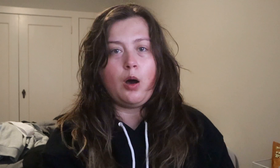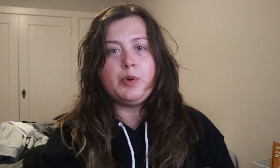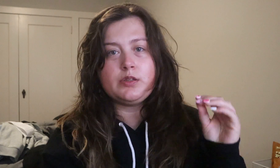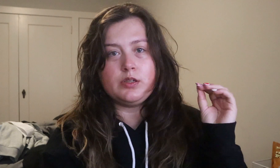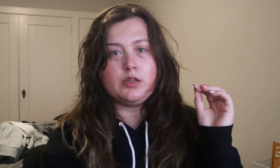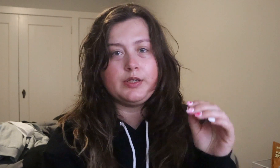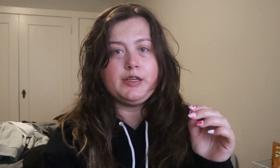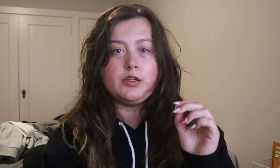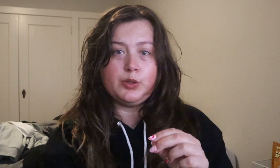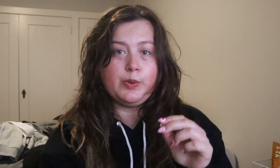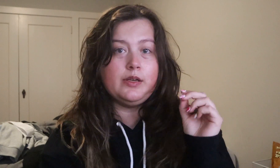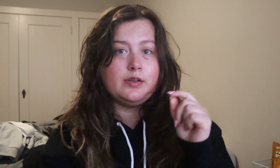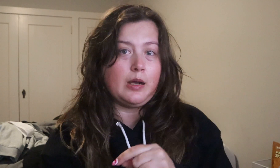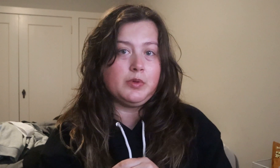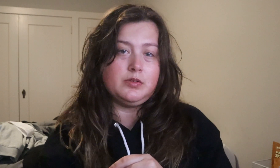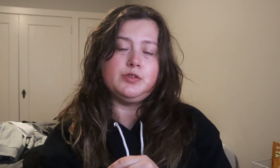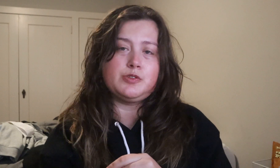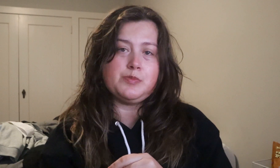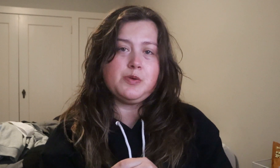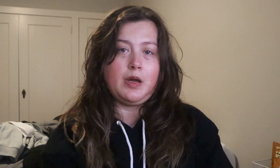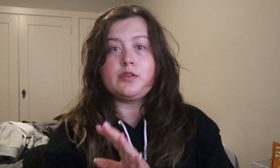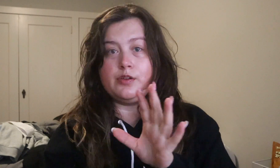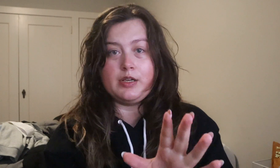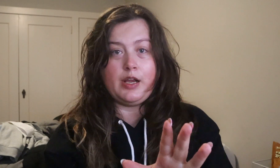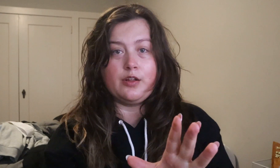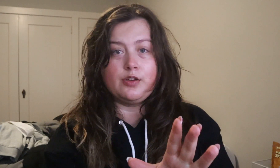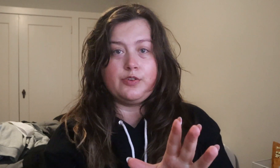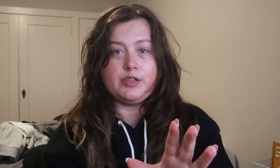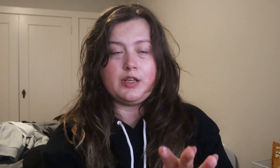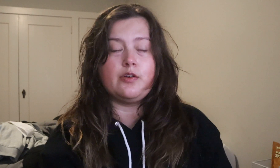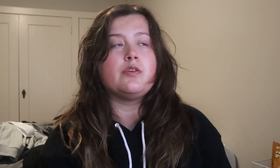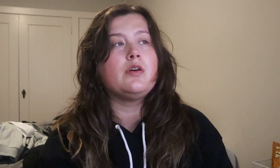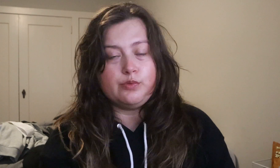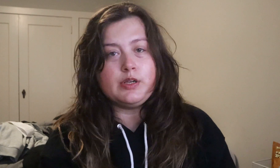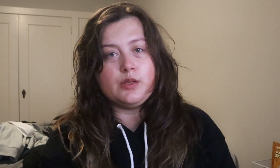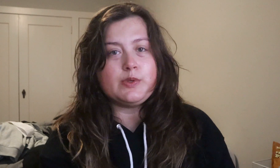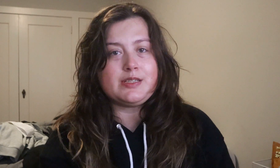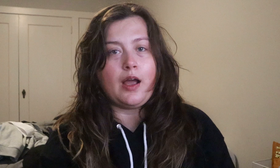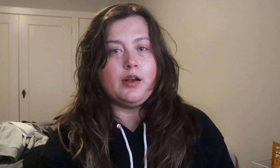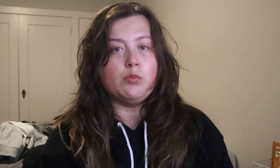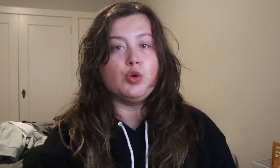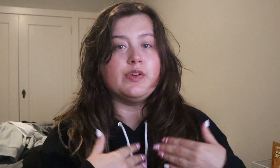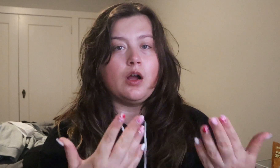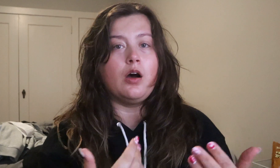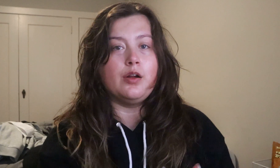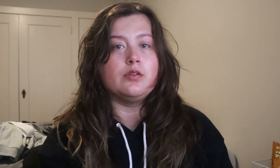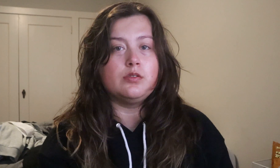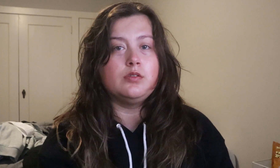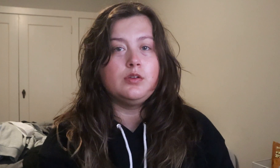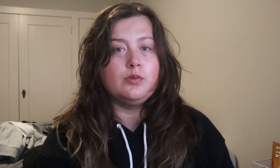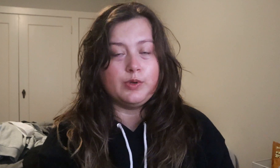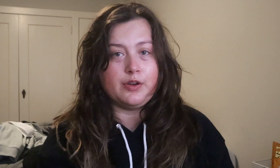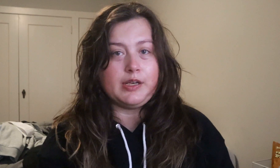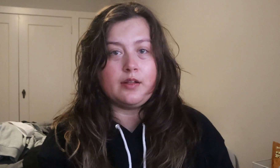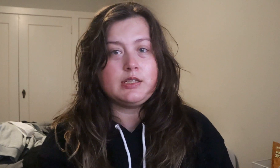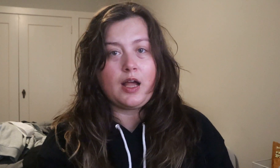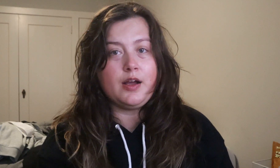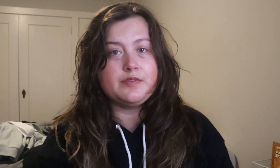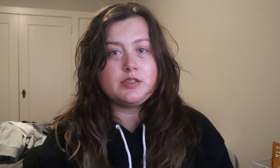I'll put the link to the tweet down below in the description box so you can take a look for yourself. Regan was signing "Moving on with our daily lives."